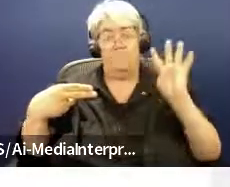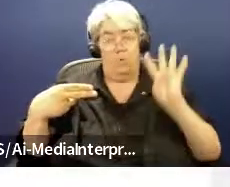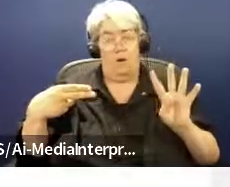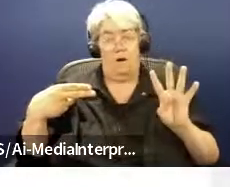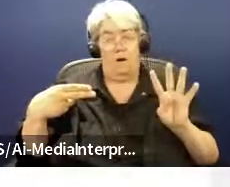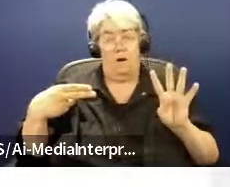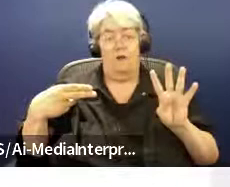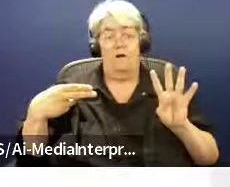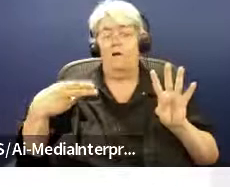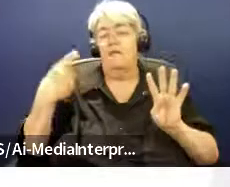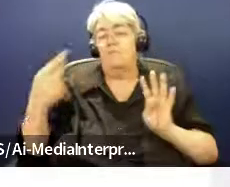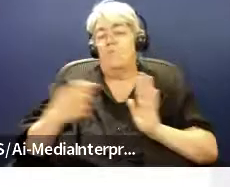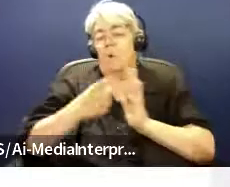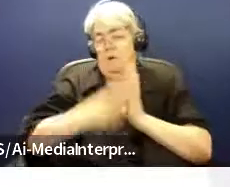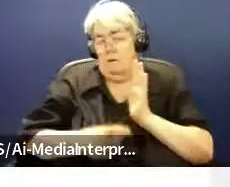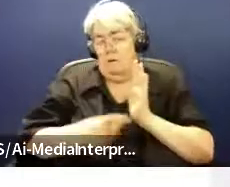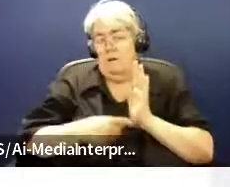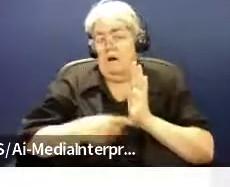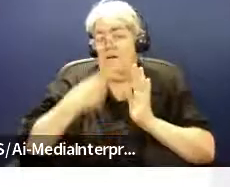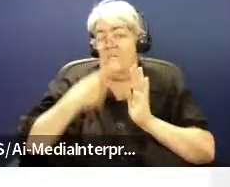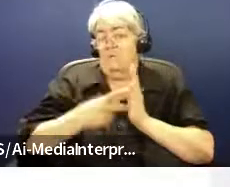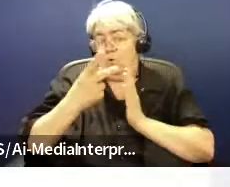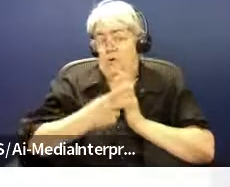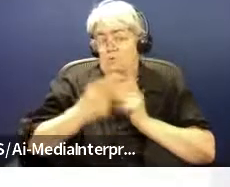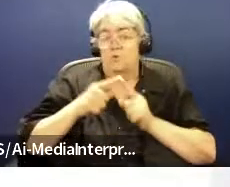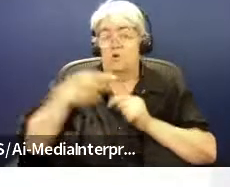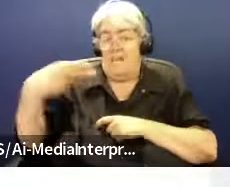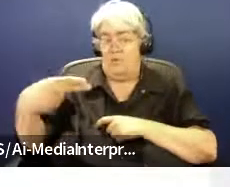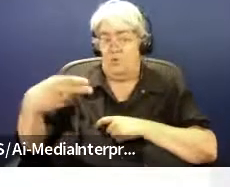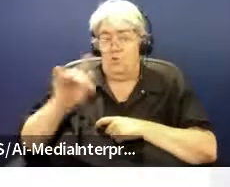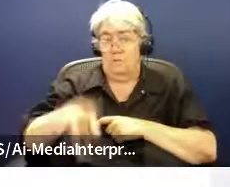programs, heading level III. MATT HACKETT: Now we are at heading level III, featured